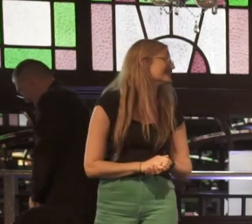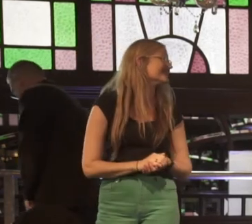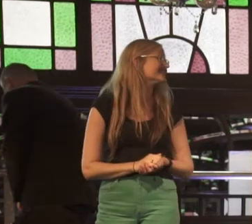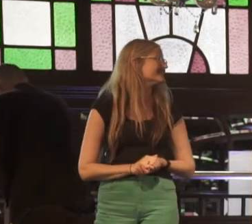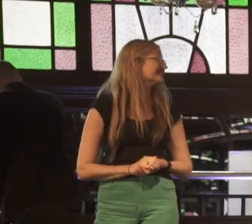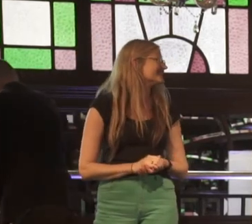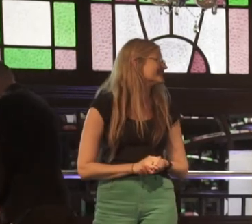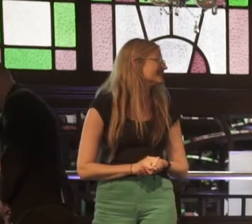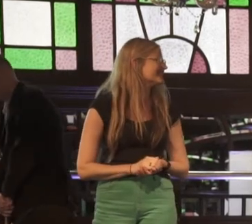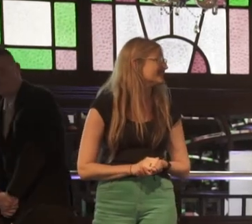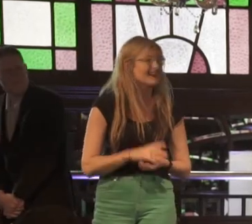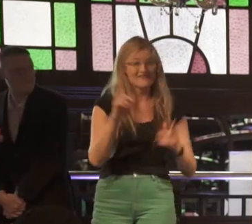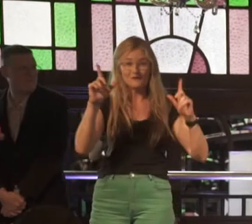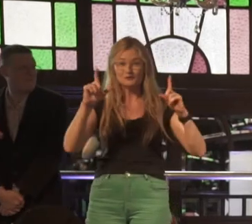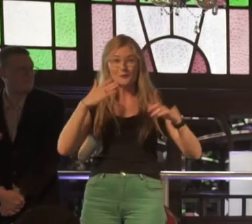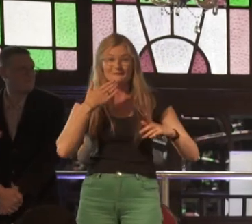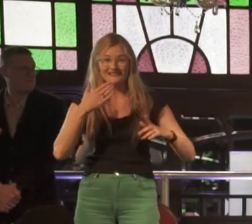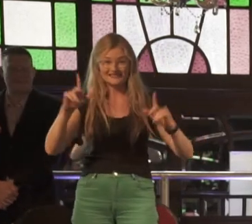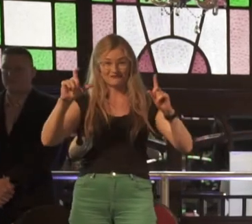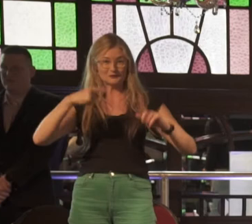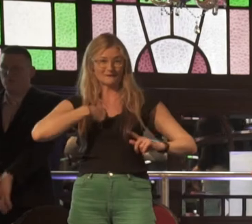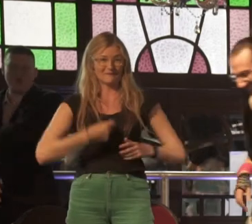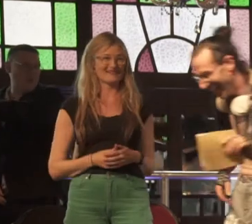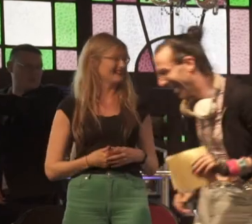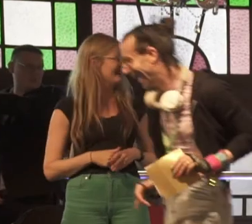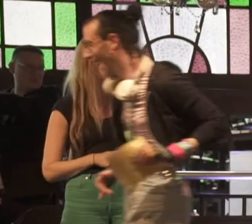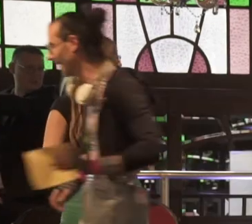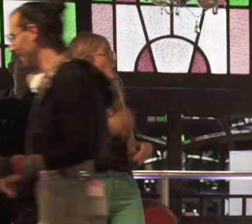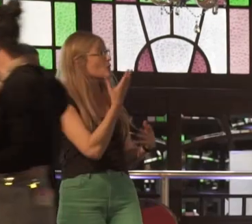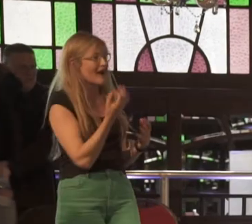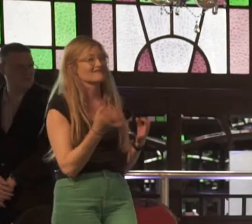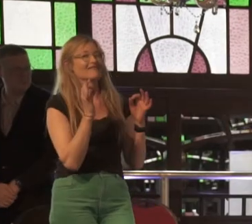Thanks so much. Can anyone take a photo? We've got an official photographer.